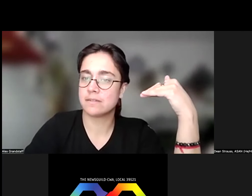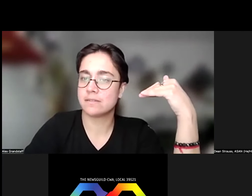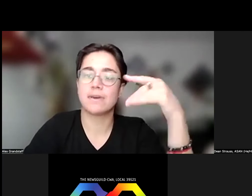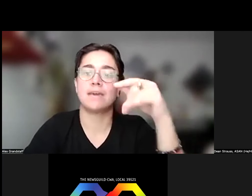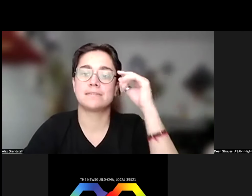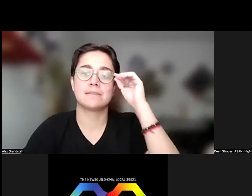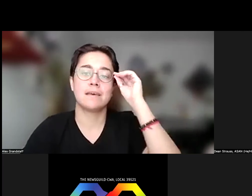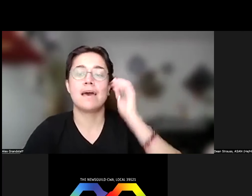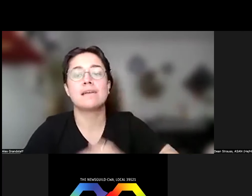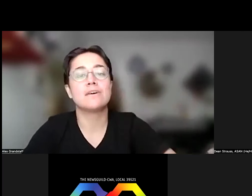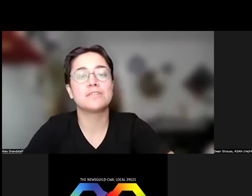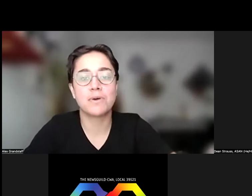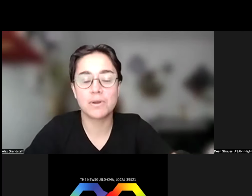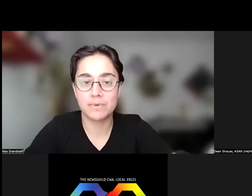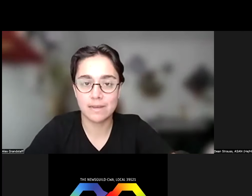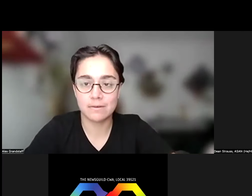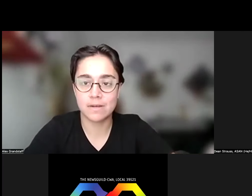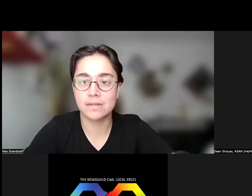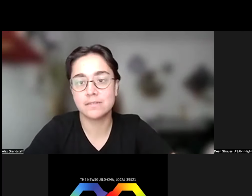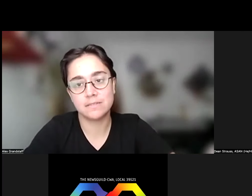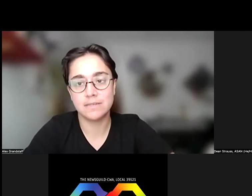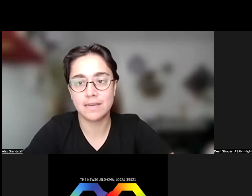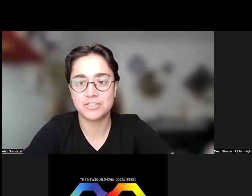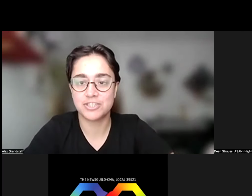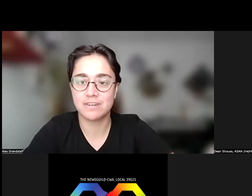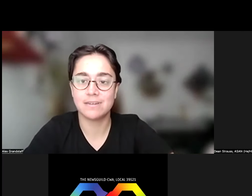Also, hang on one second. Okay, yes.